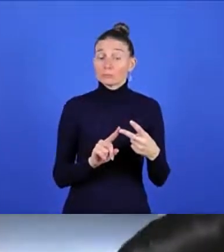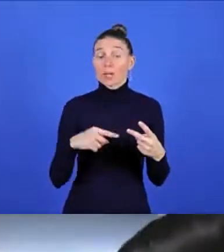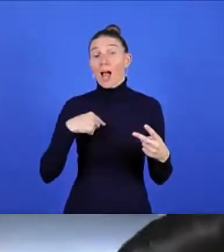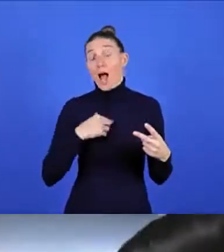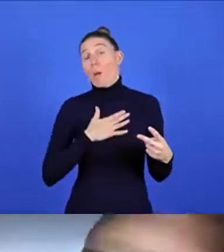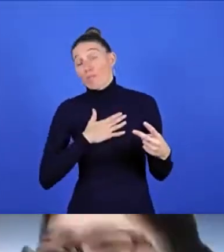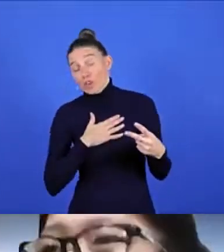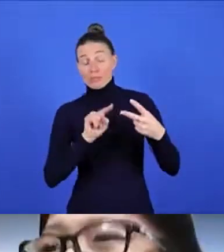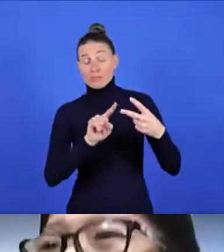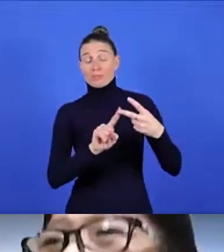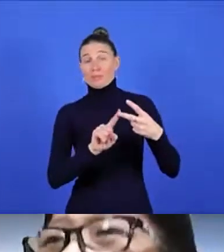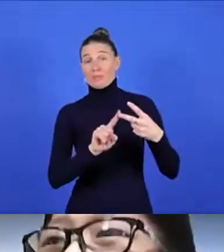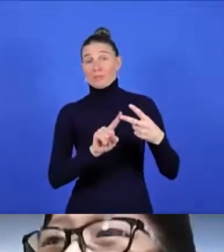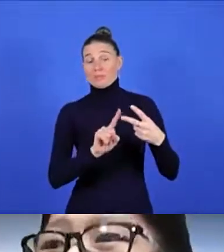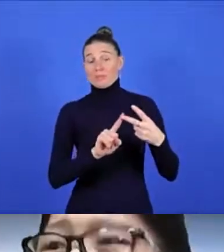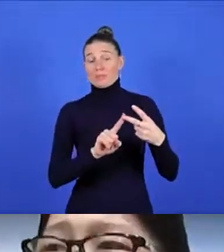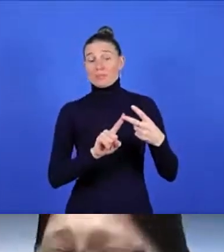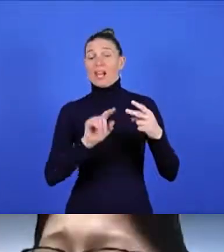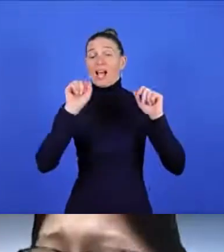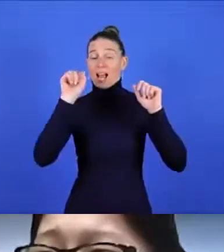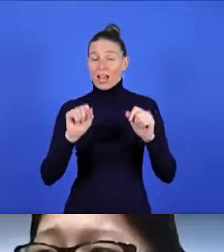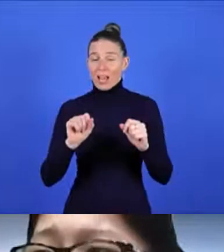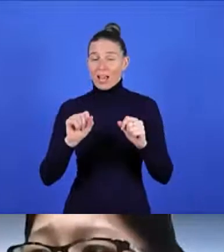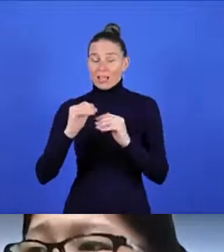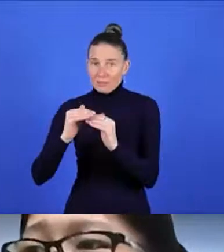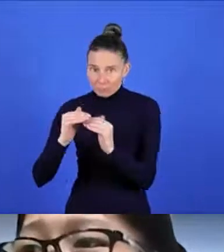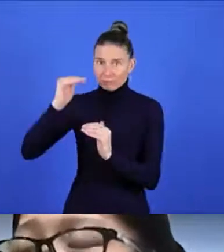. There is another way to see the captions. I